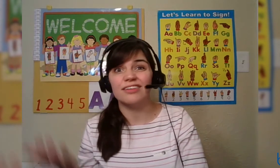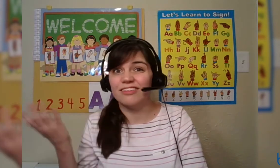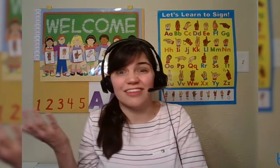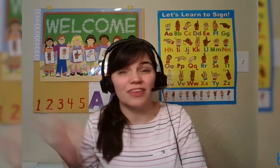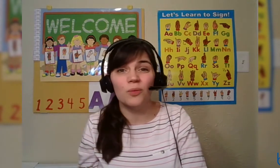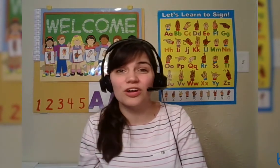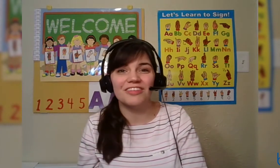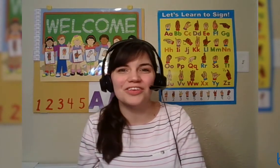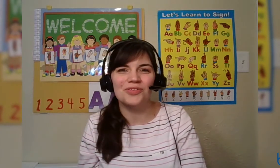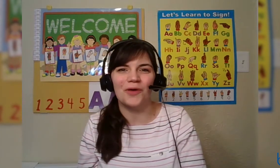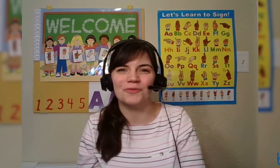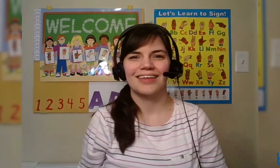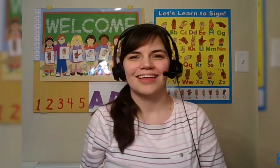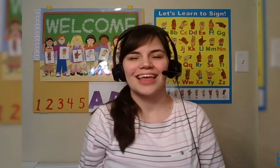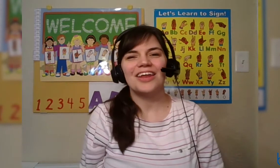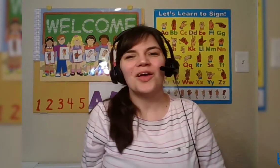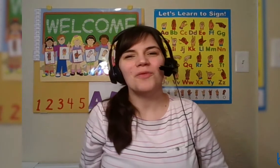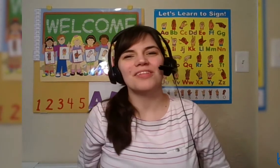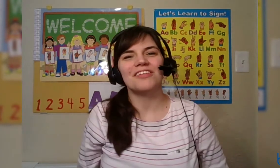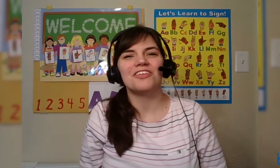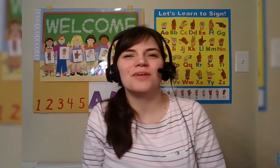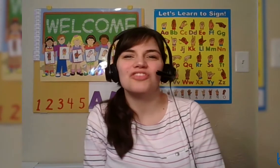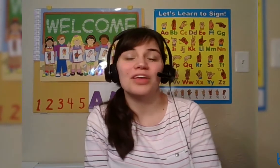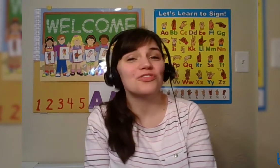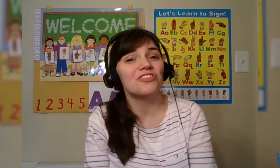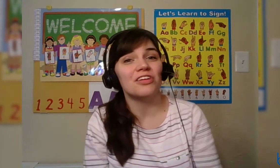sign the words that you know. And I hope that this has made you interested enough